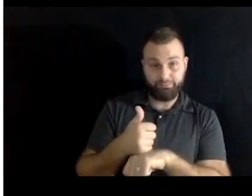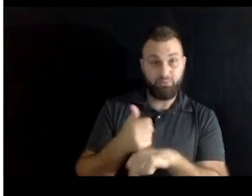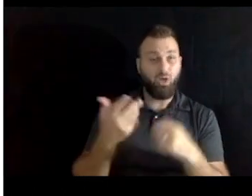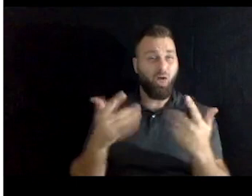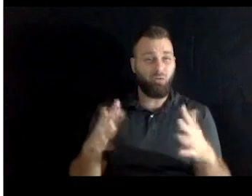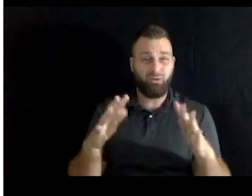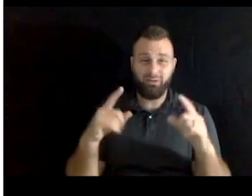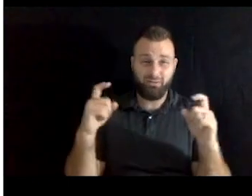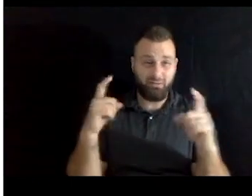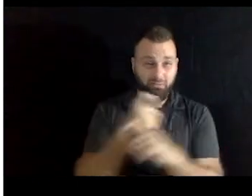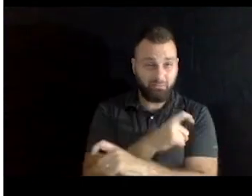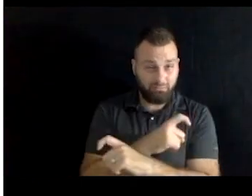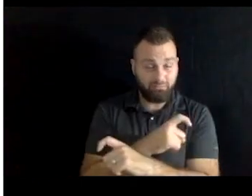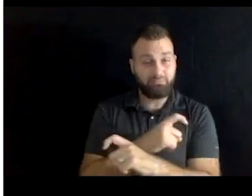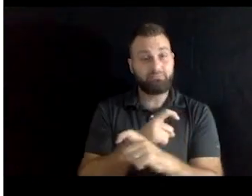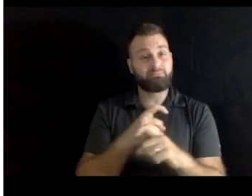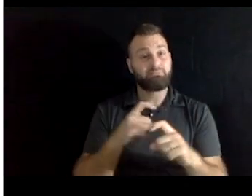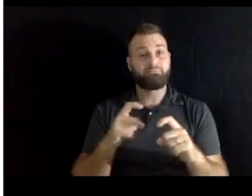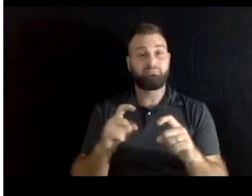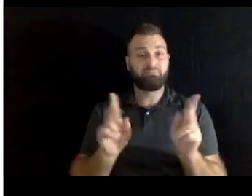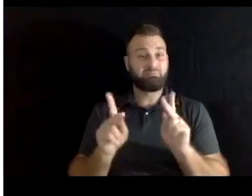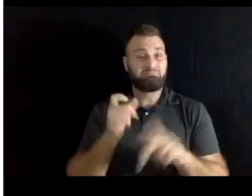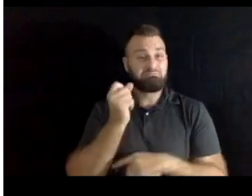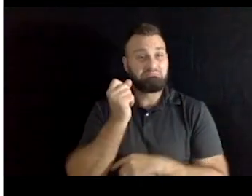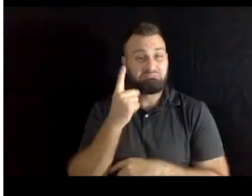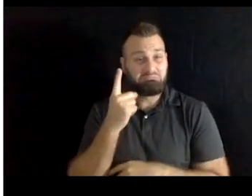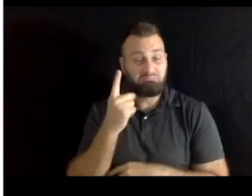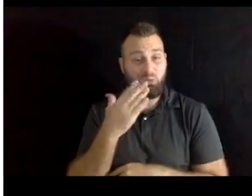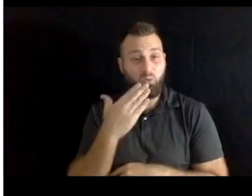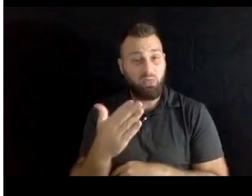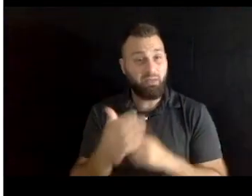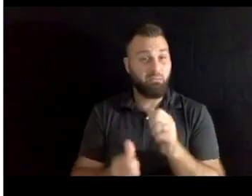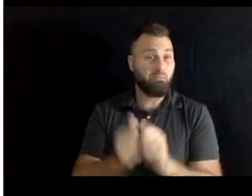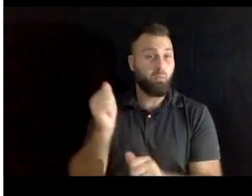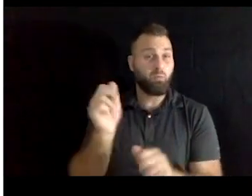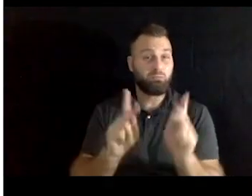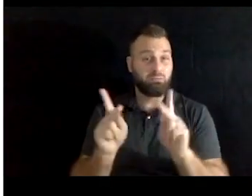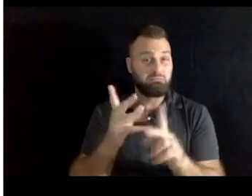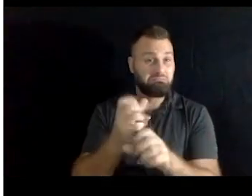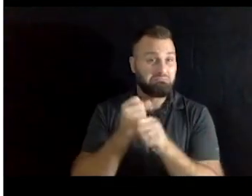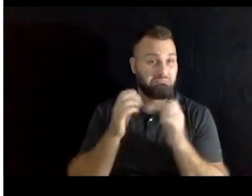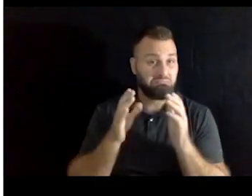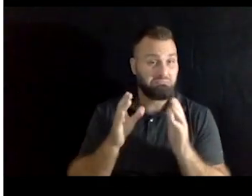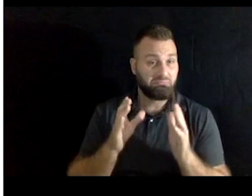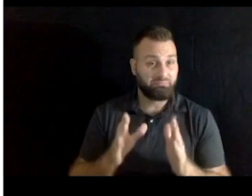complex and are not understood that well by most beneficiaries, and you tweak them is probably